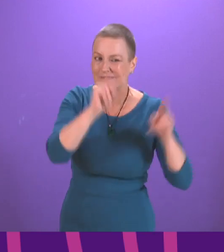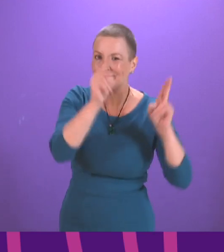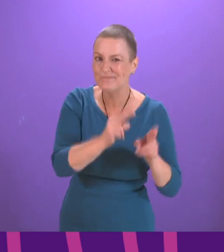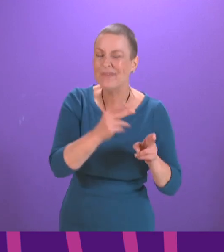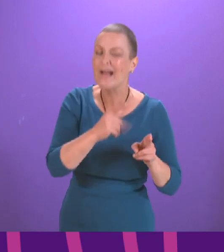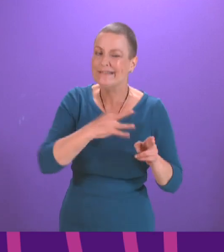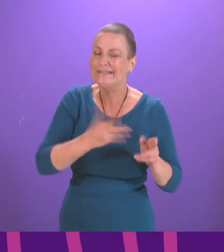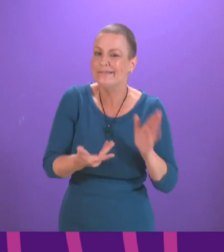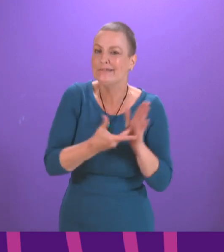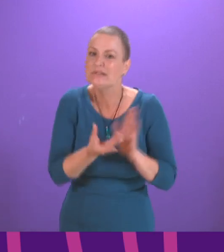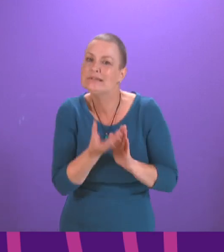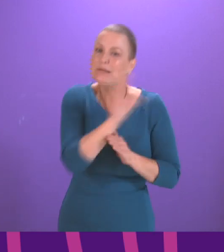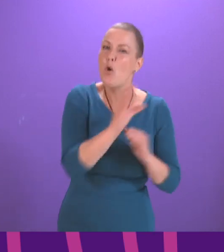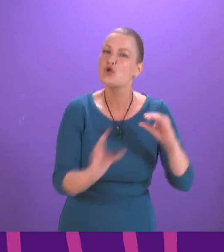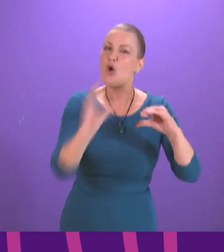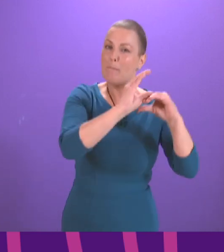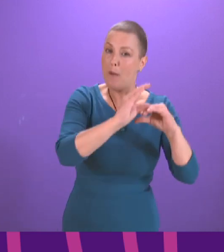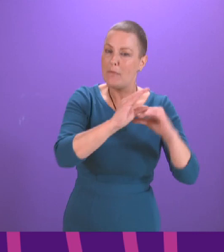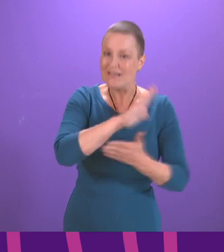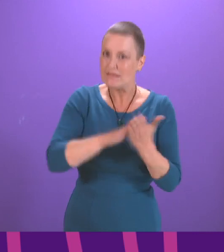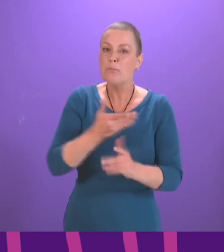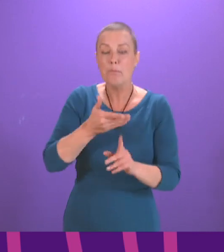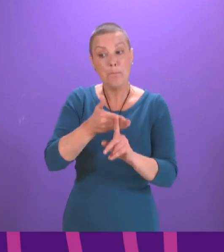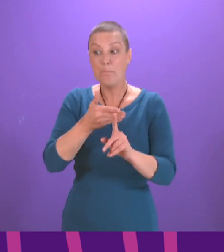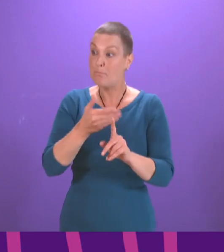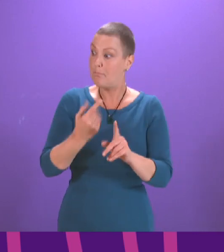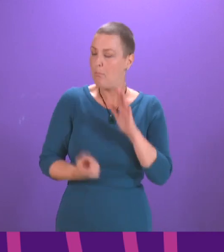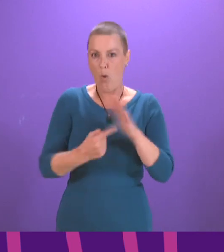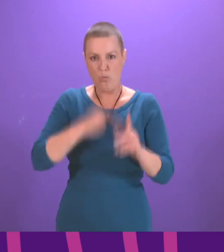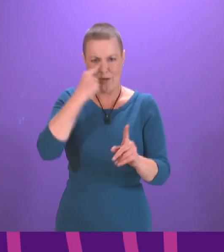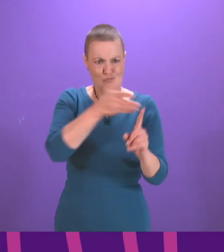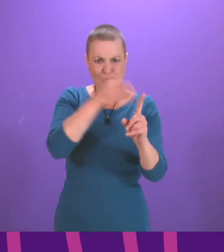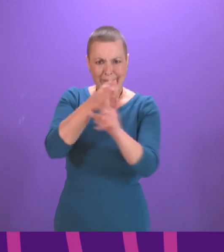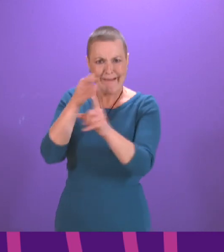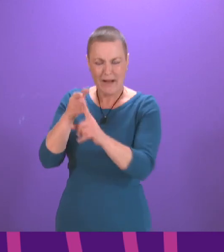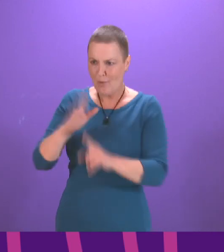It is important that we recognise the different ways in which the restrictions impact on the